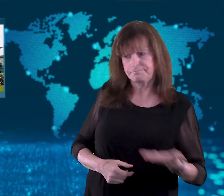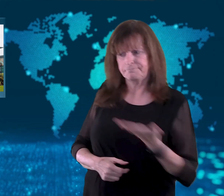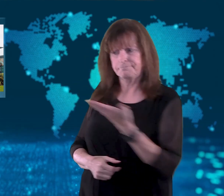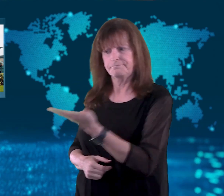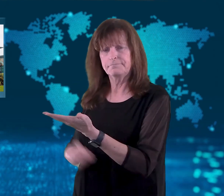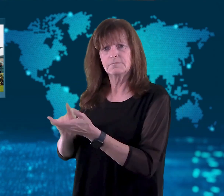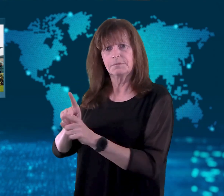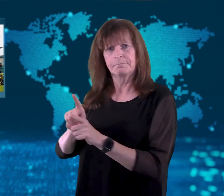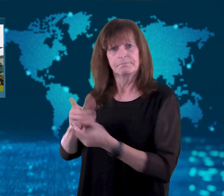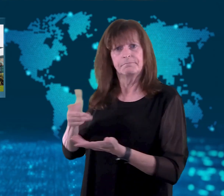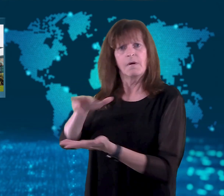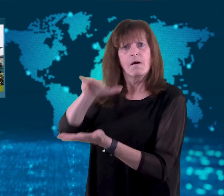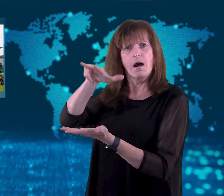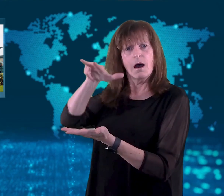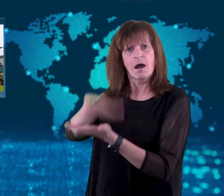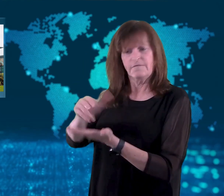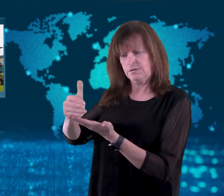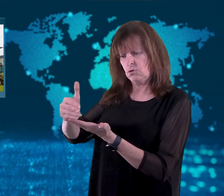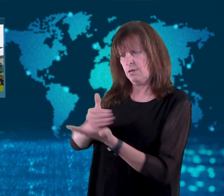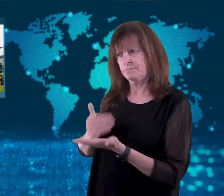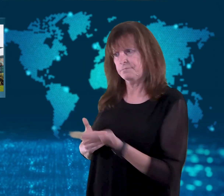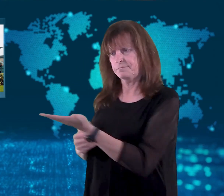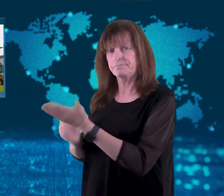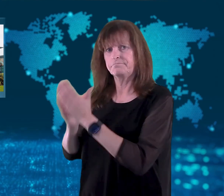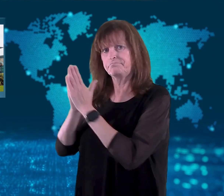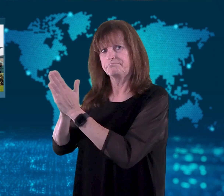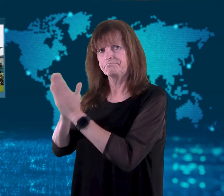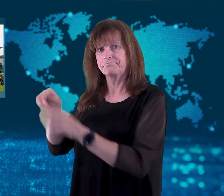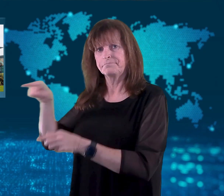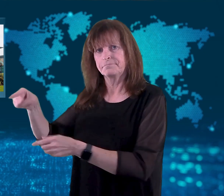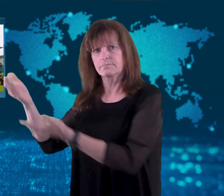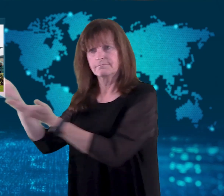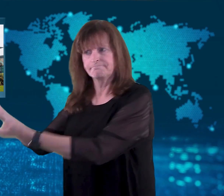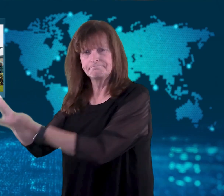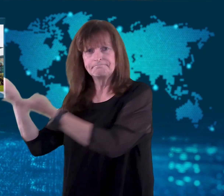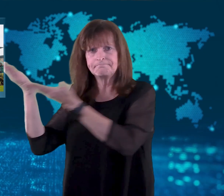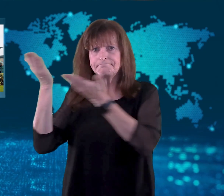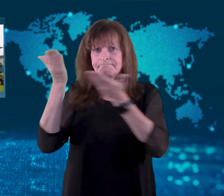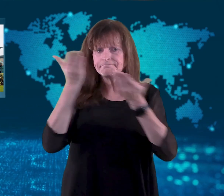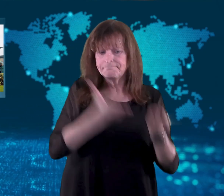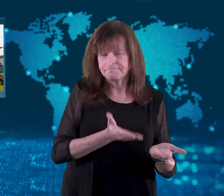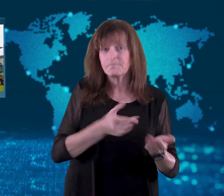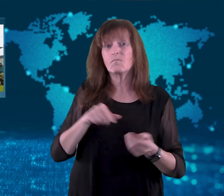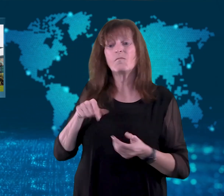New Zealand authorities must submit a formal request for